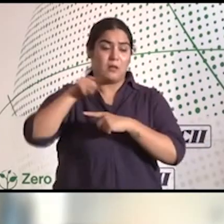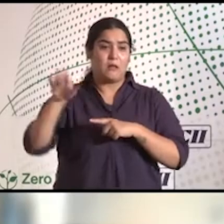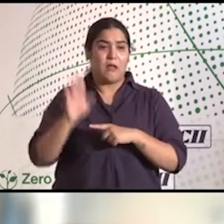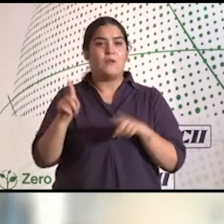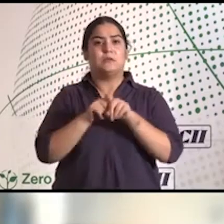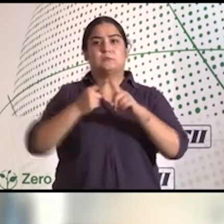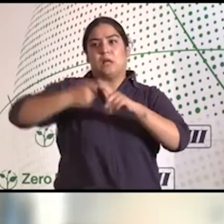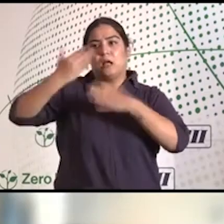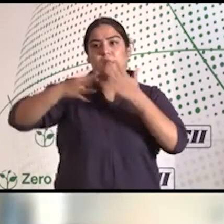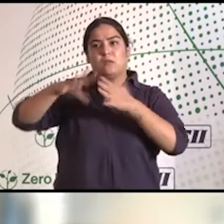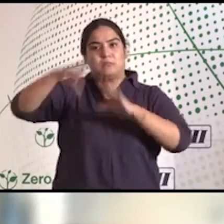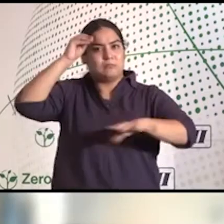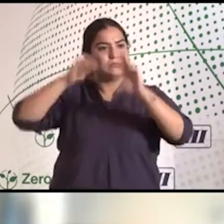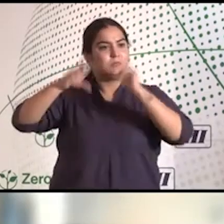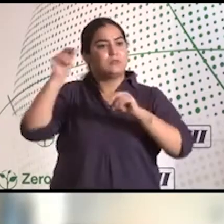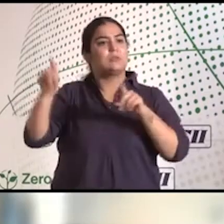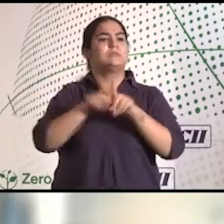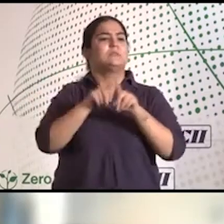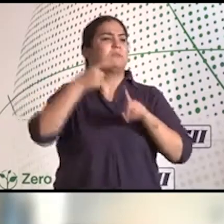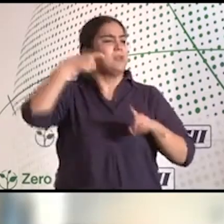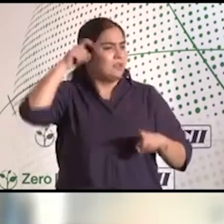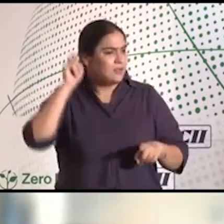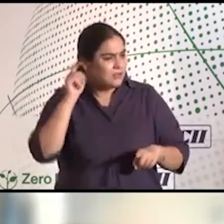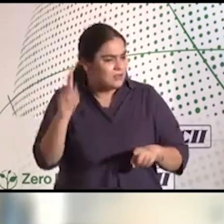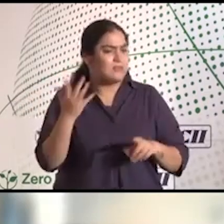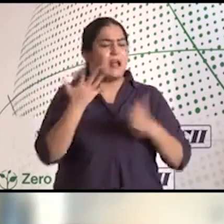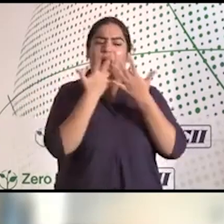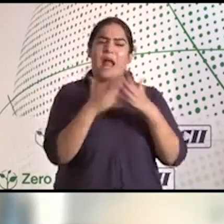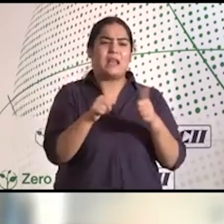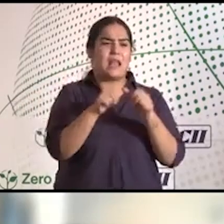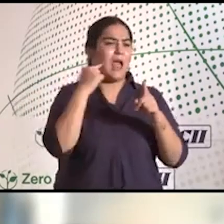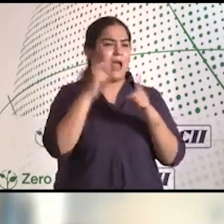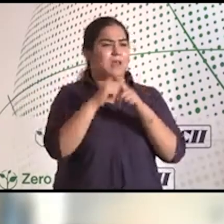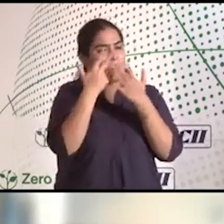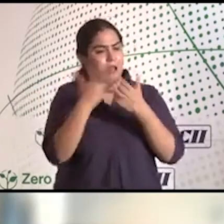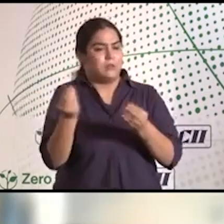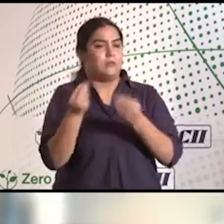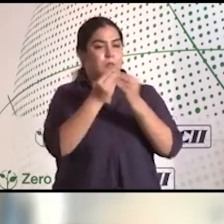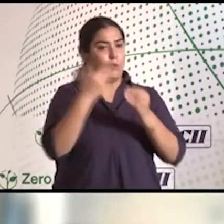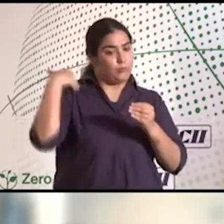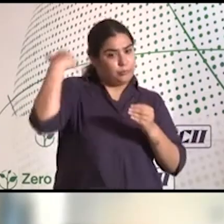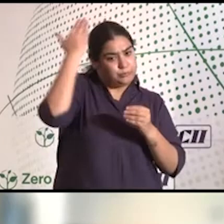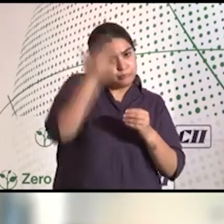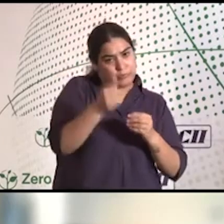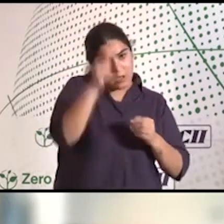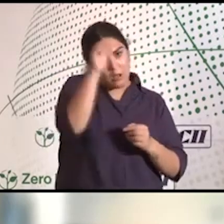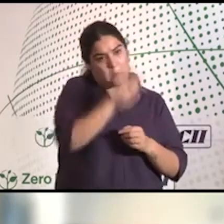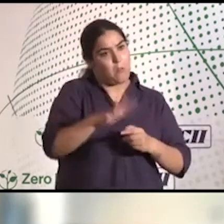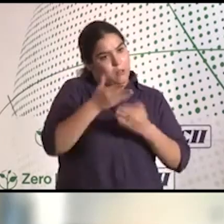some kind of aid or service or training so far in India